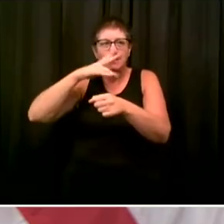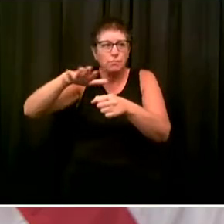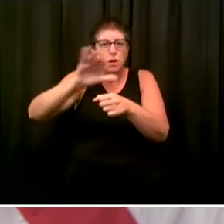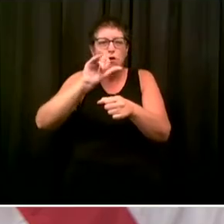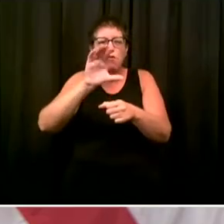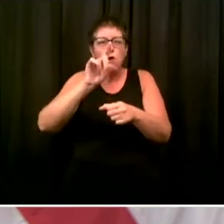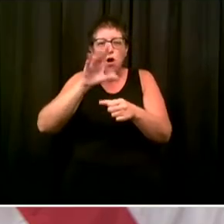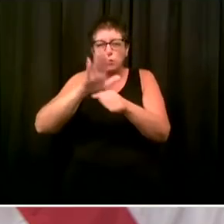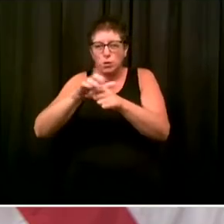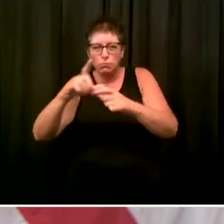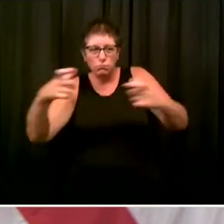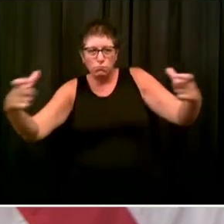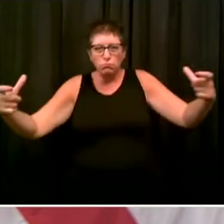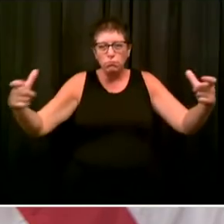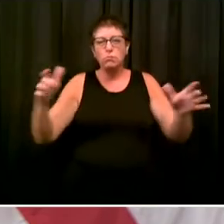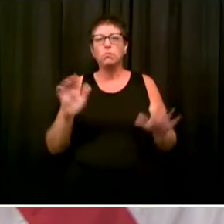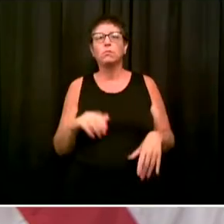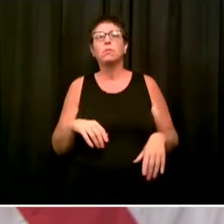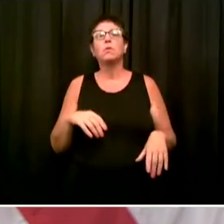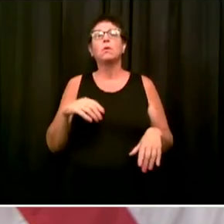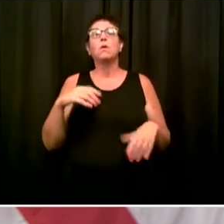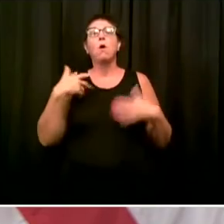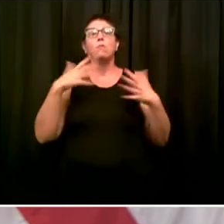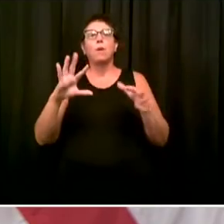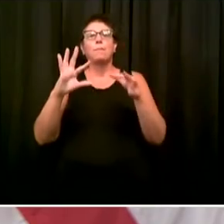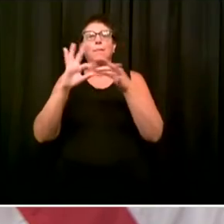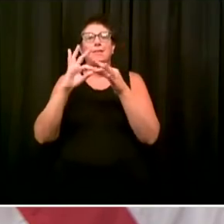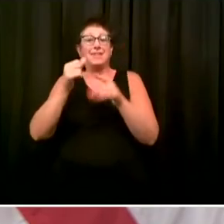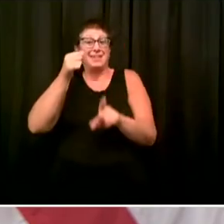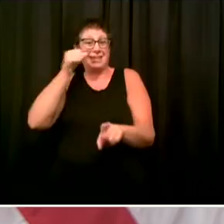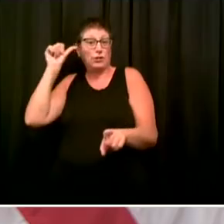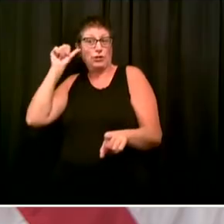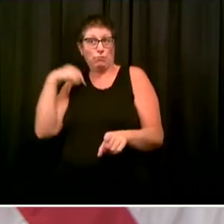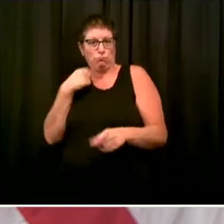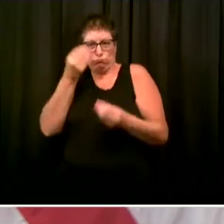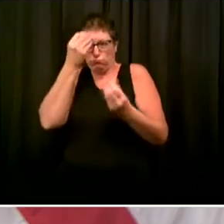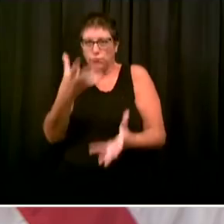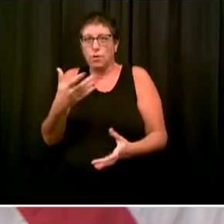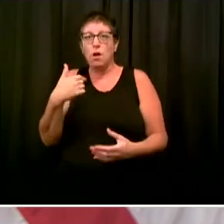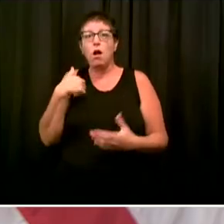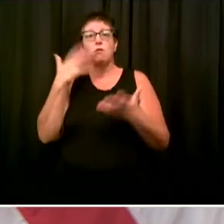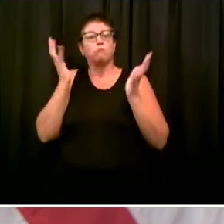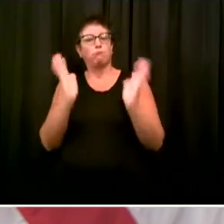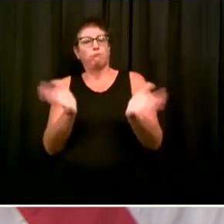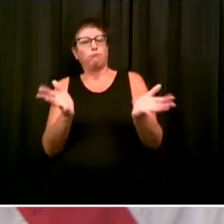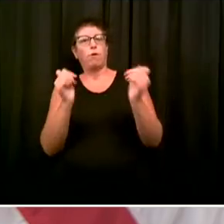PRINCIPLES ARE SUBMITTING. WE HAVE HEARD AND AS I